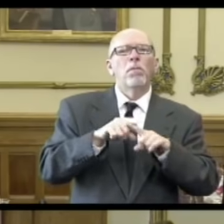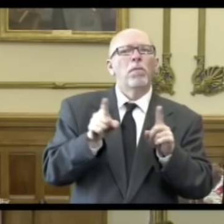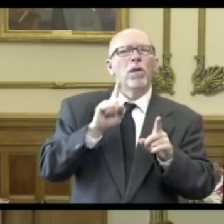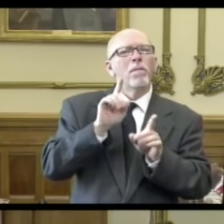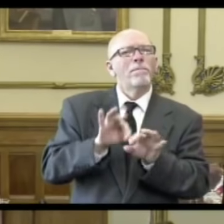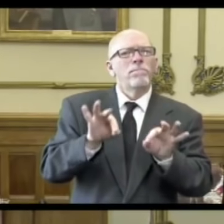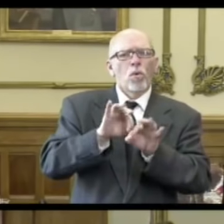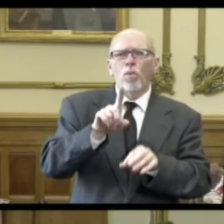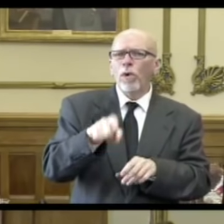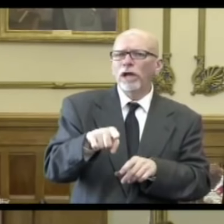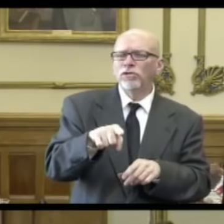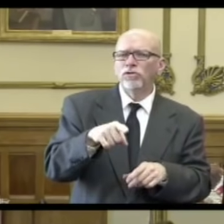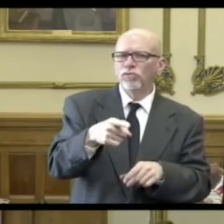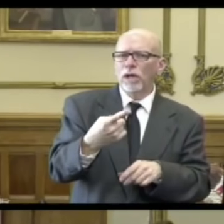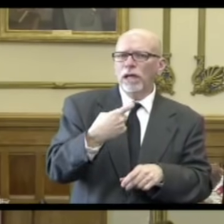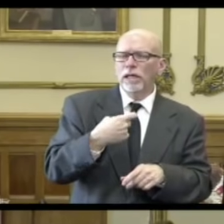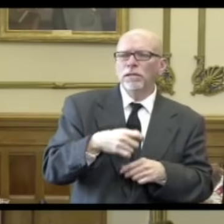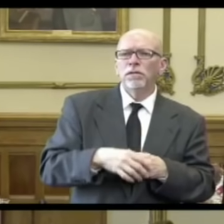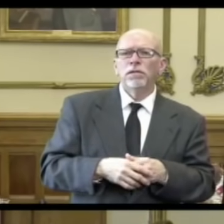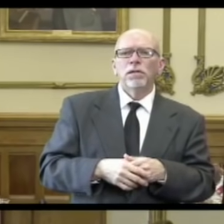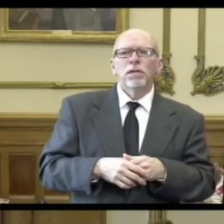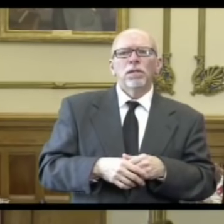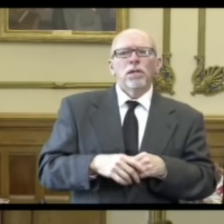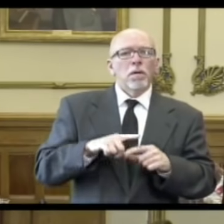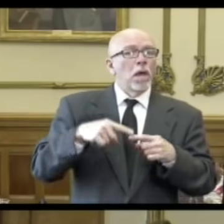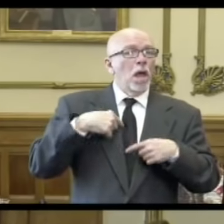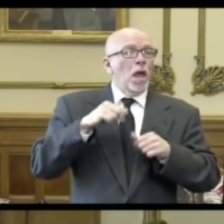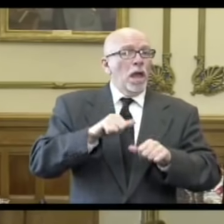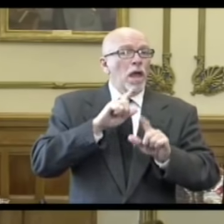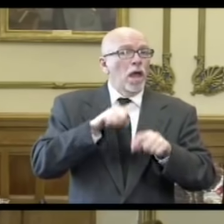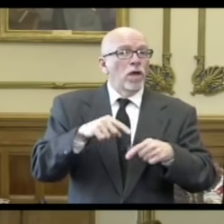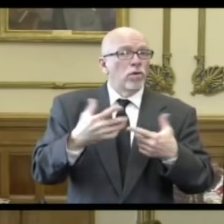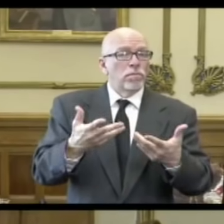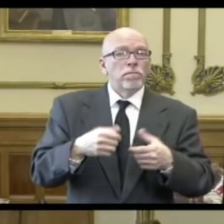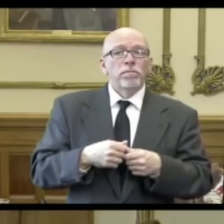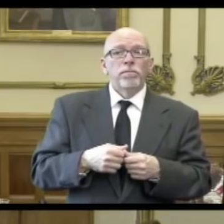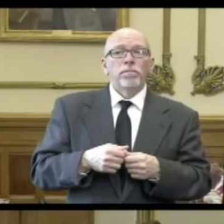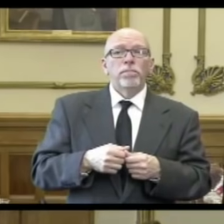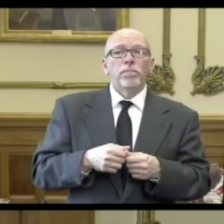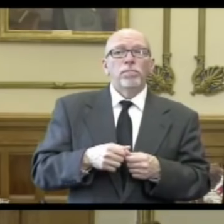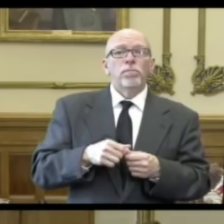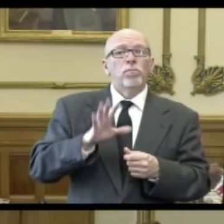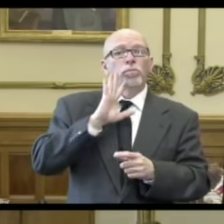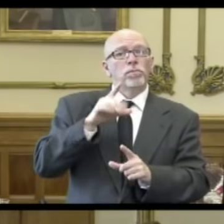MANAGEMENT LAWS OF THE STATES ARE SOMEWHAT SIMILAR DEPENDING ON THE STATE SOMETIMES ARE DIFFERENT. O BUT IT'S AN